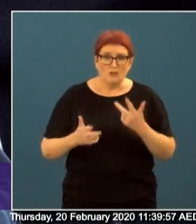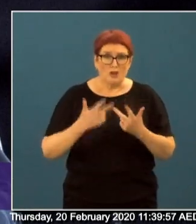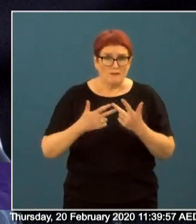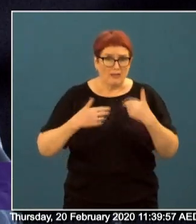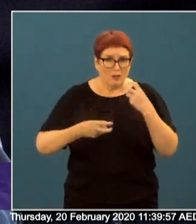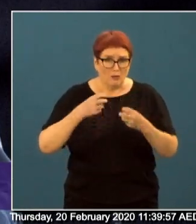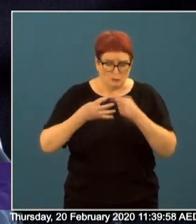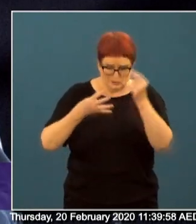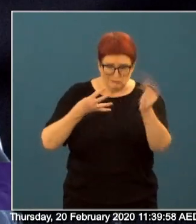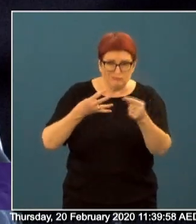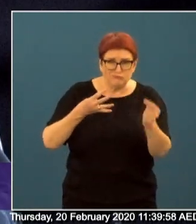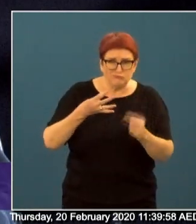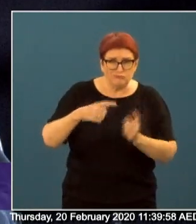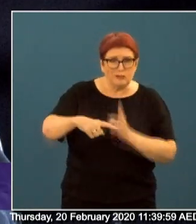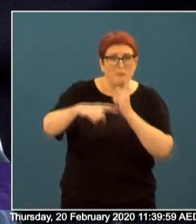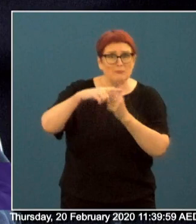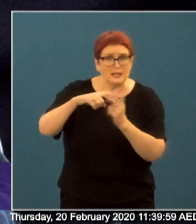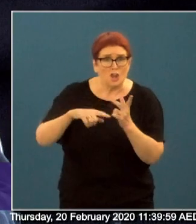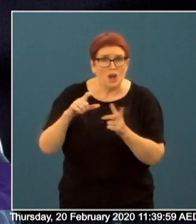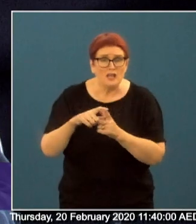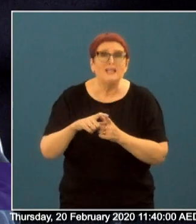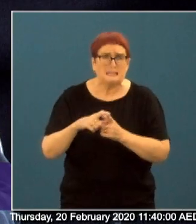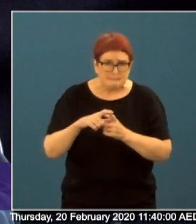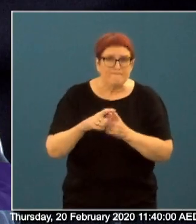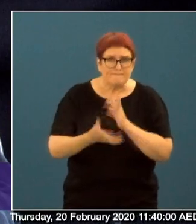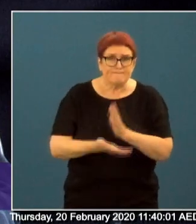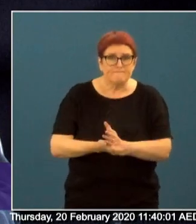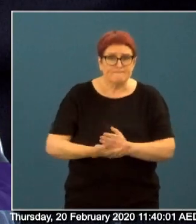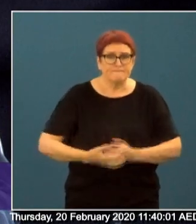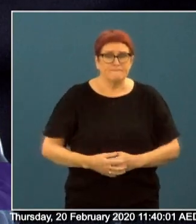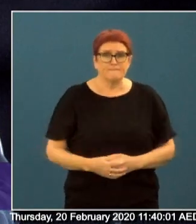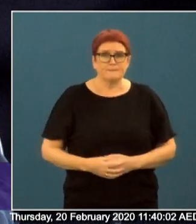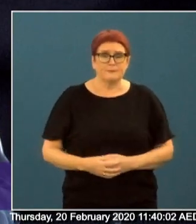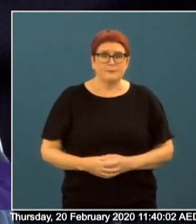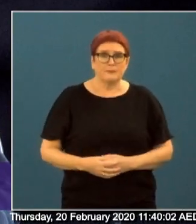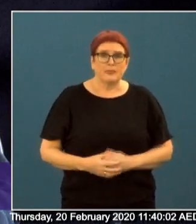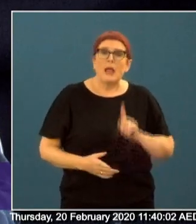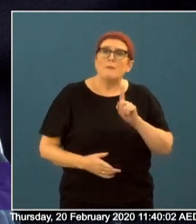but I think we should remember that the way we assess these conditions